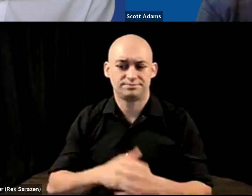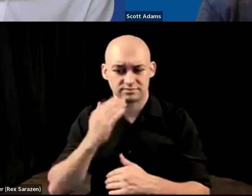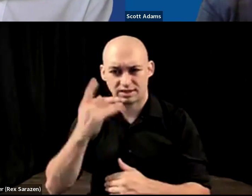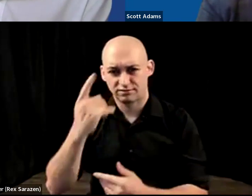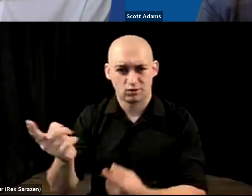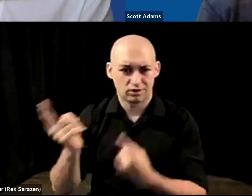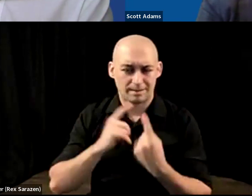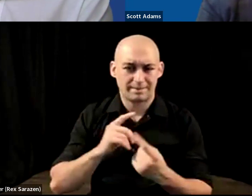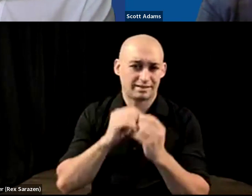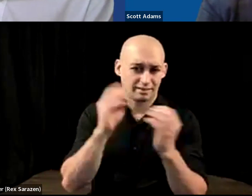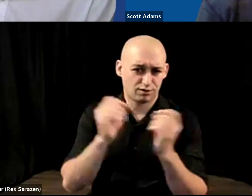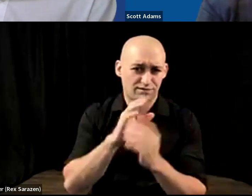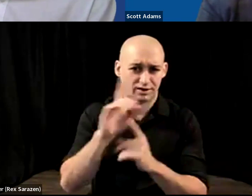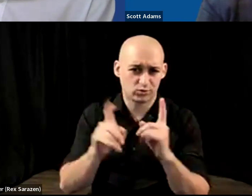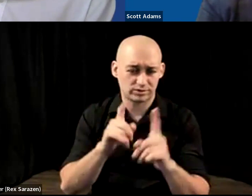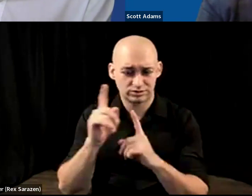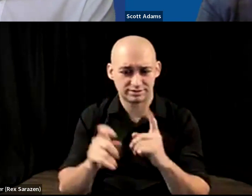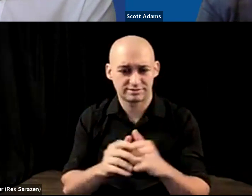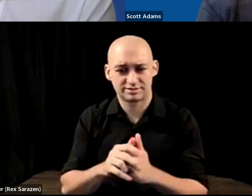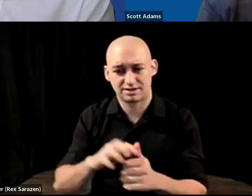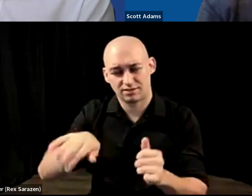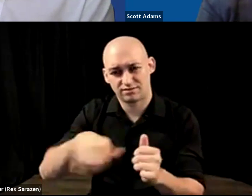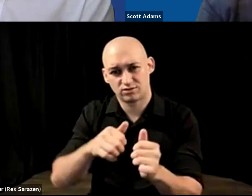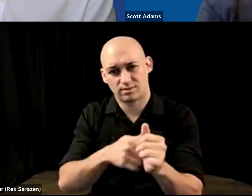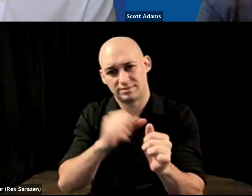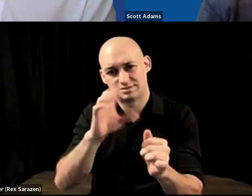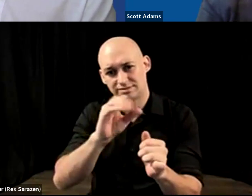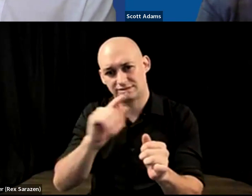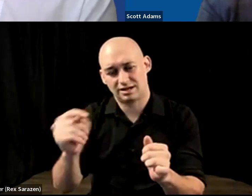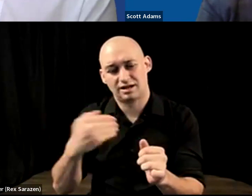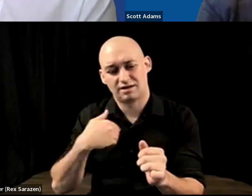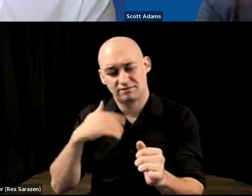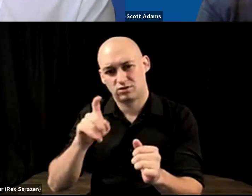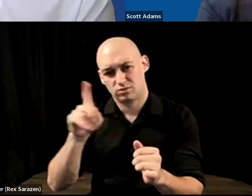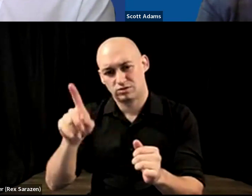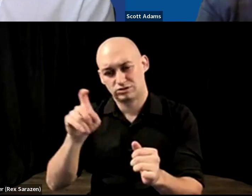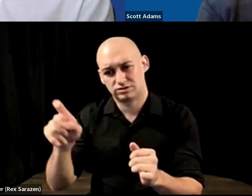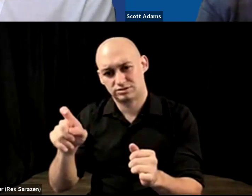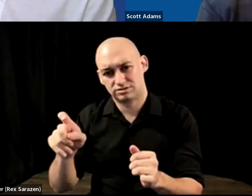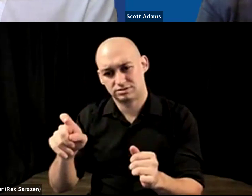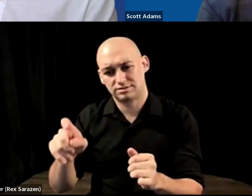clarifying your question. I think as a follow up, Scott, there is a question that is asking